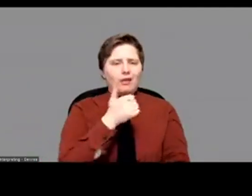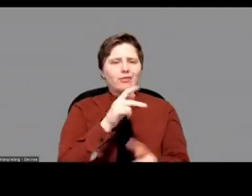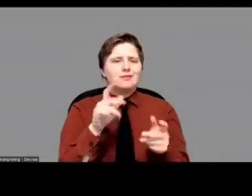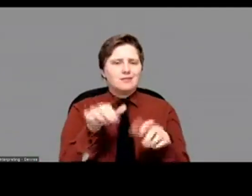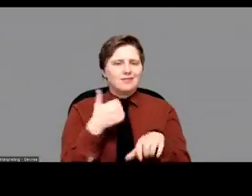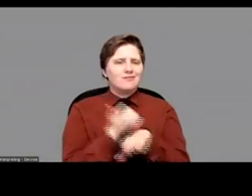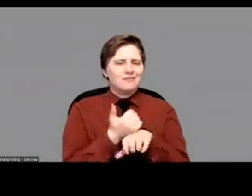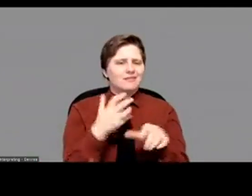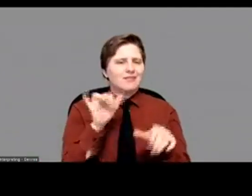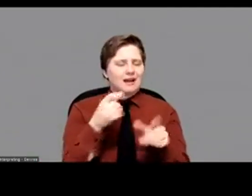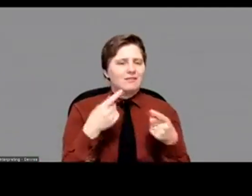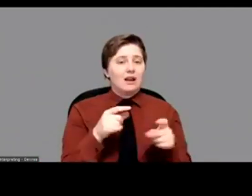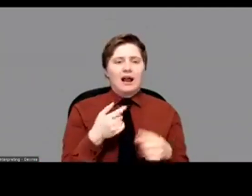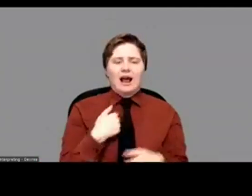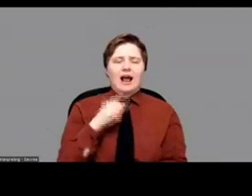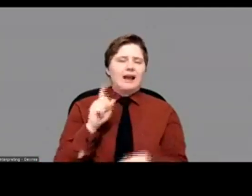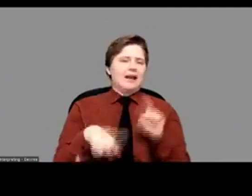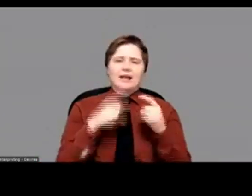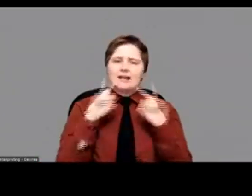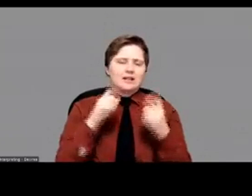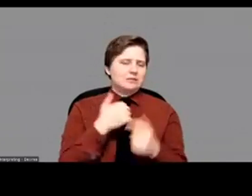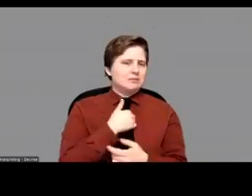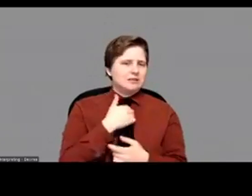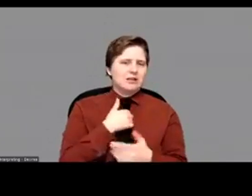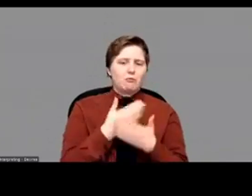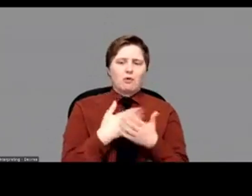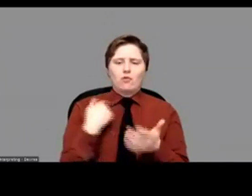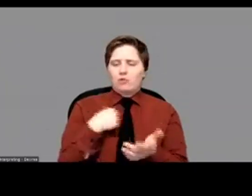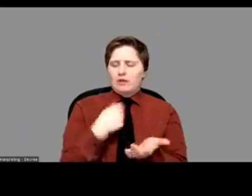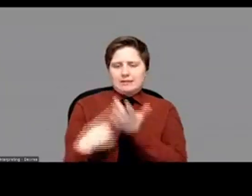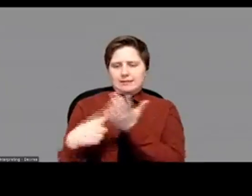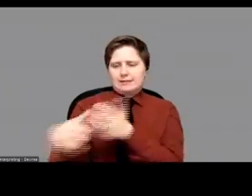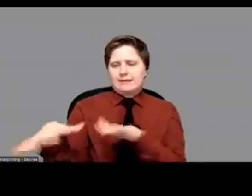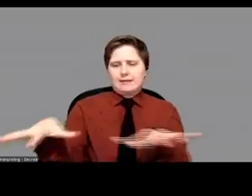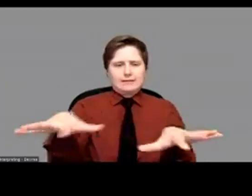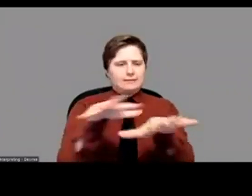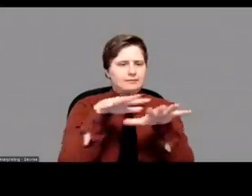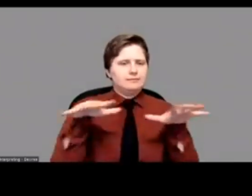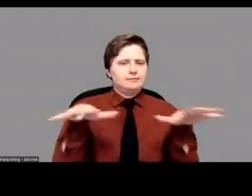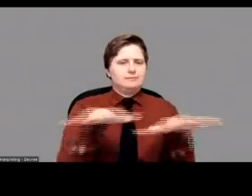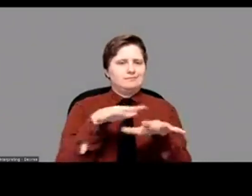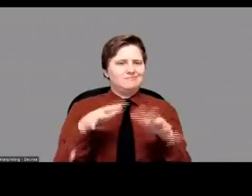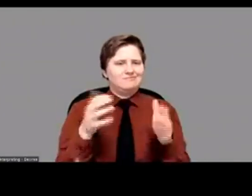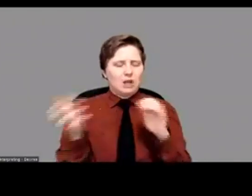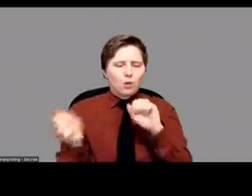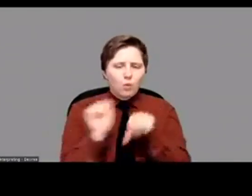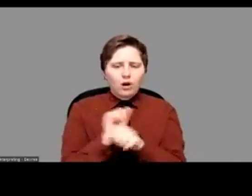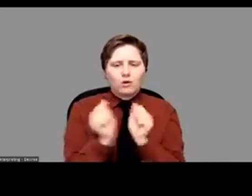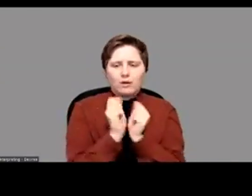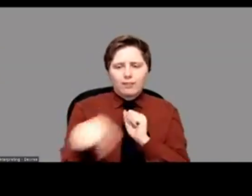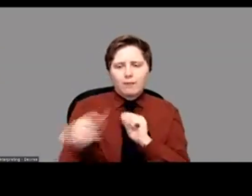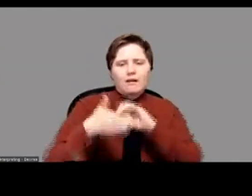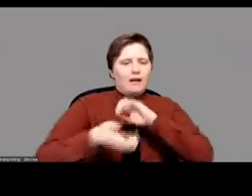event on and we knew not can't. I don't want to announce anything before we've had the opportunity to collaborate